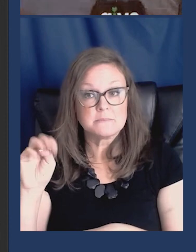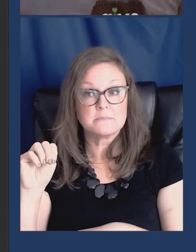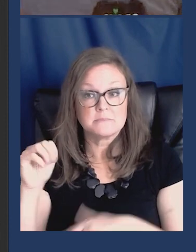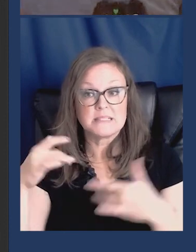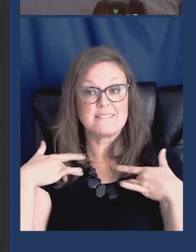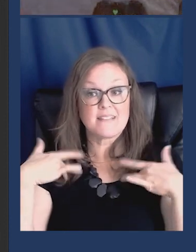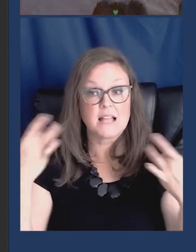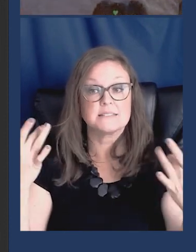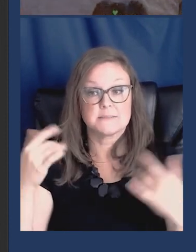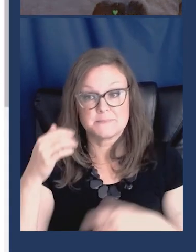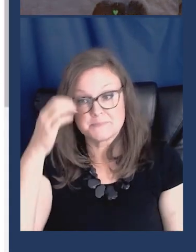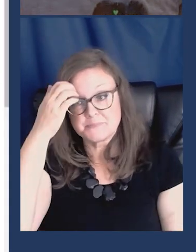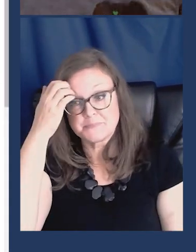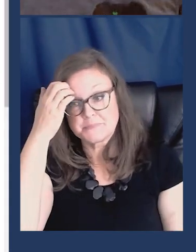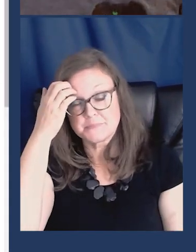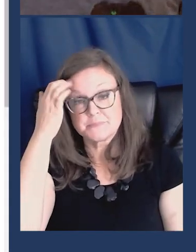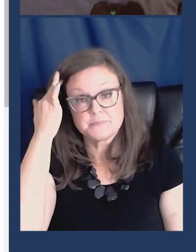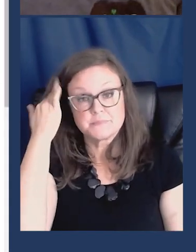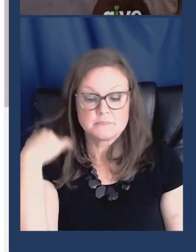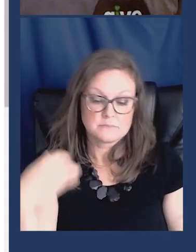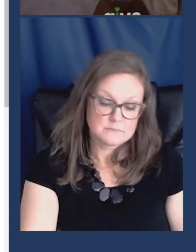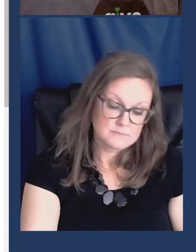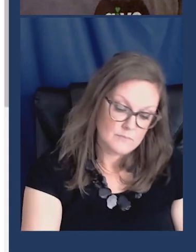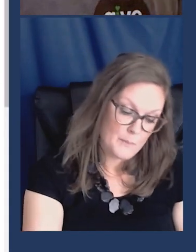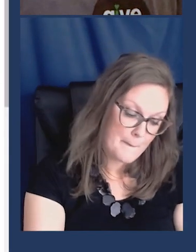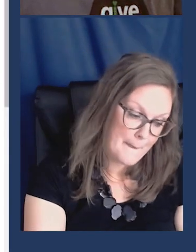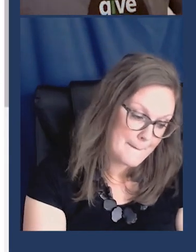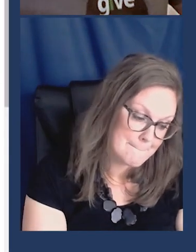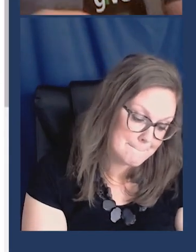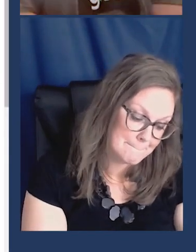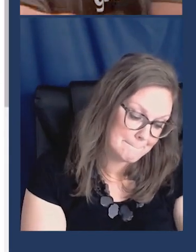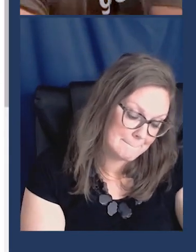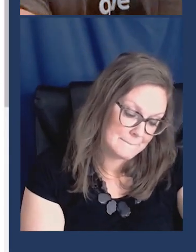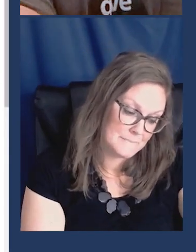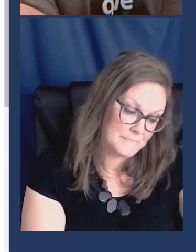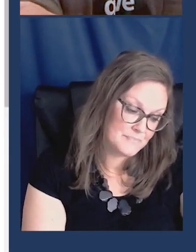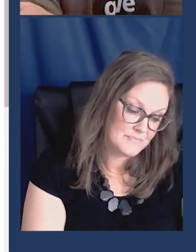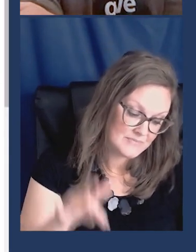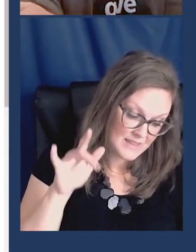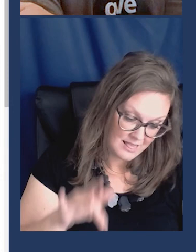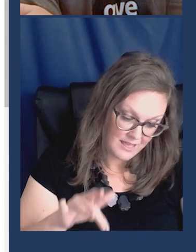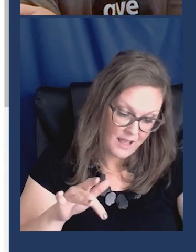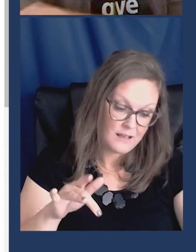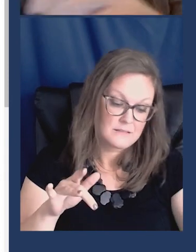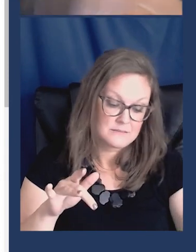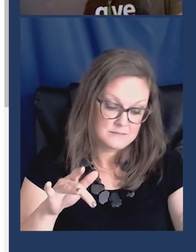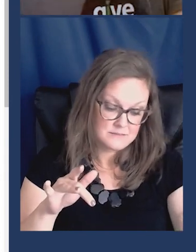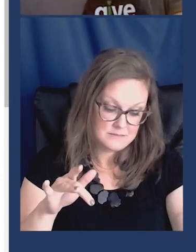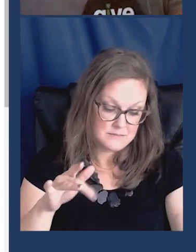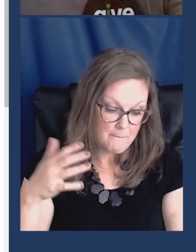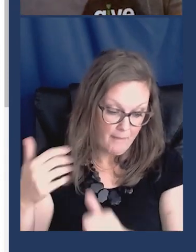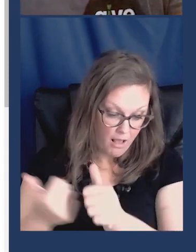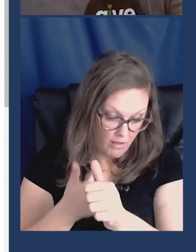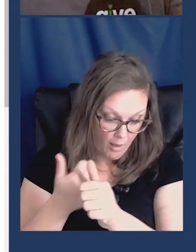All right, recompile that. Get that placestream back up. Start the game.